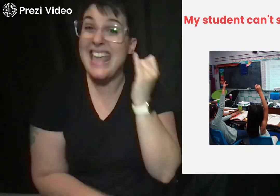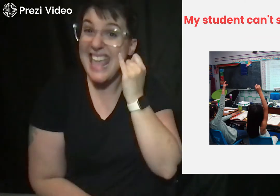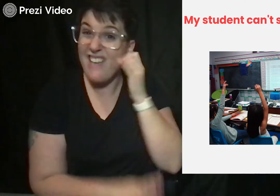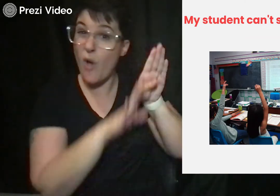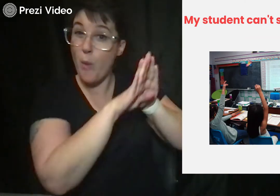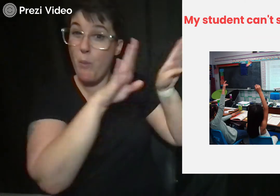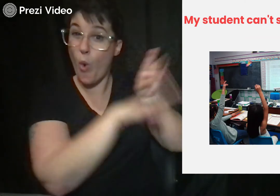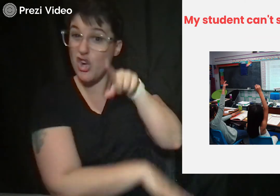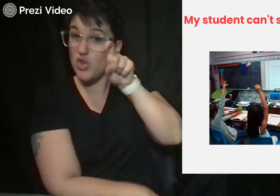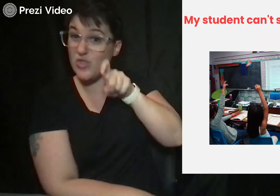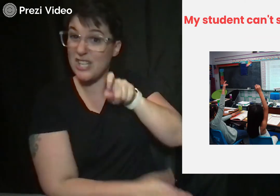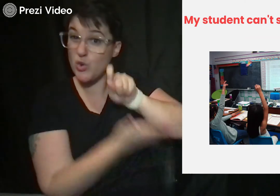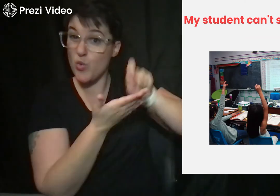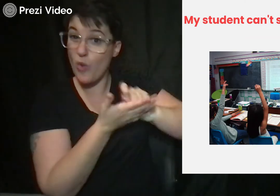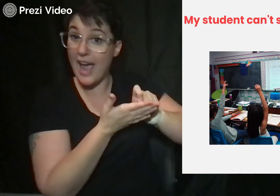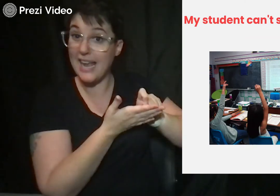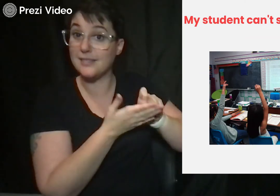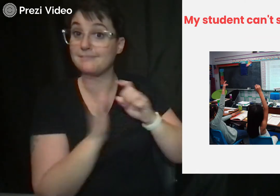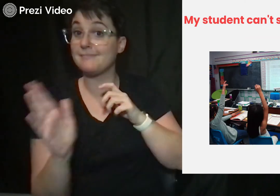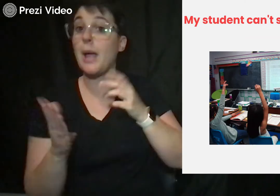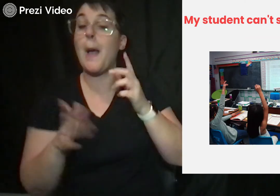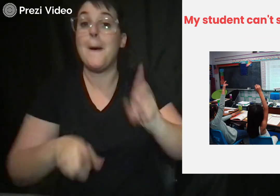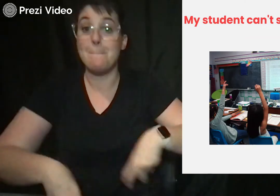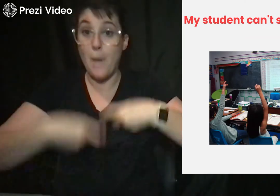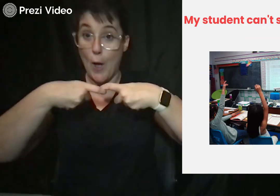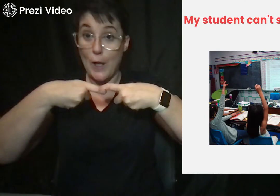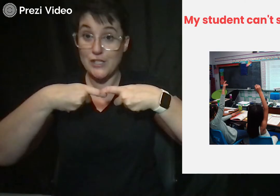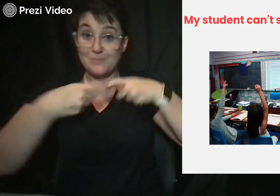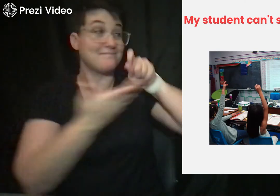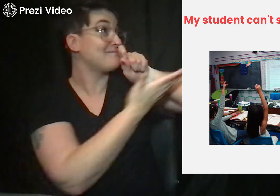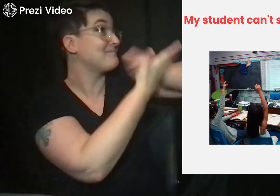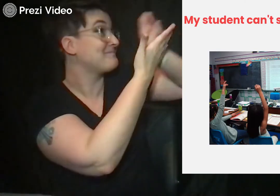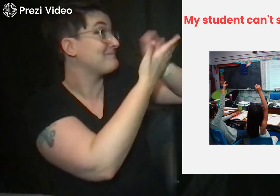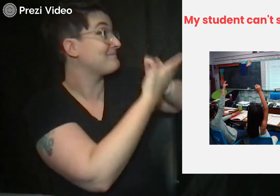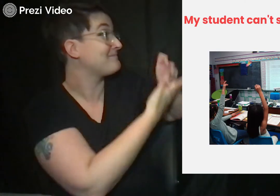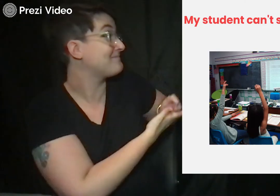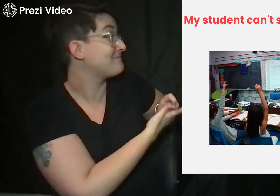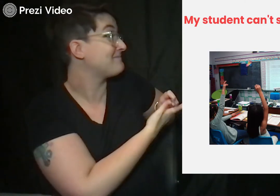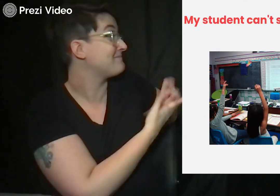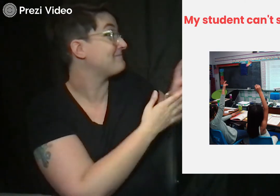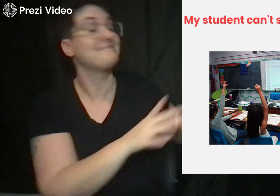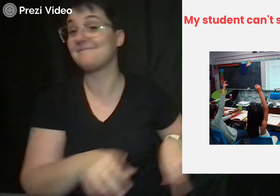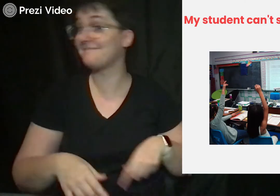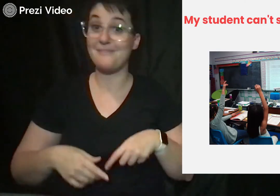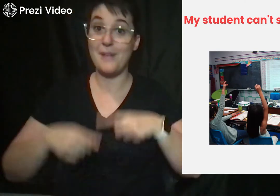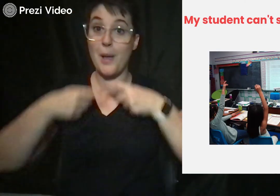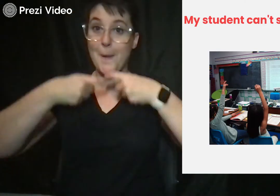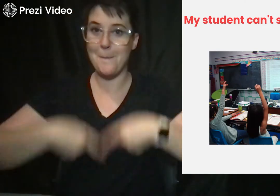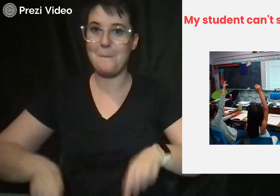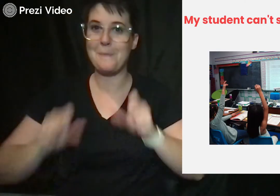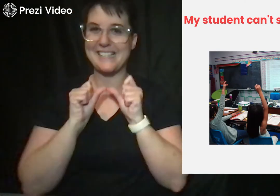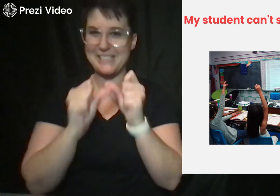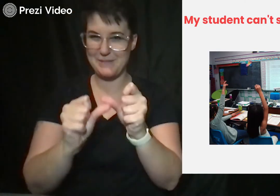If you need to write on the board, pause your speech and resume when you’re done.